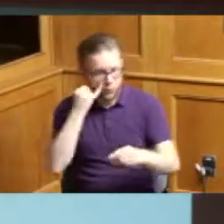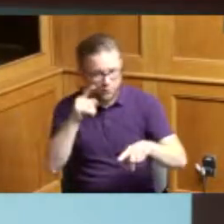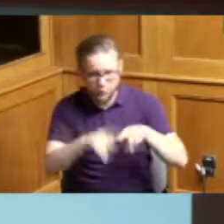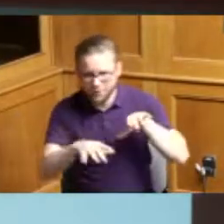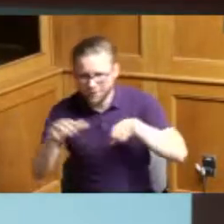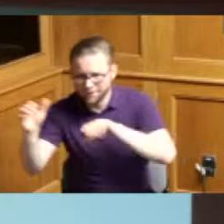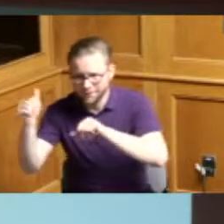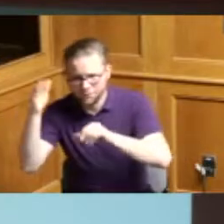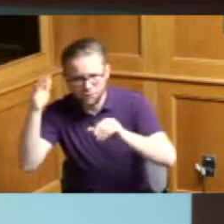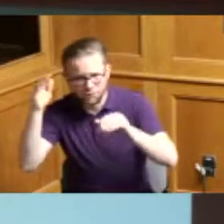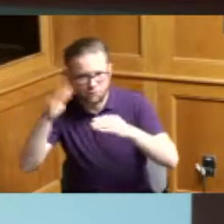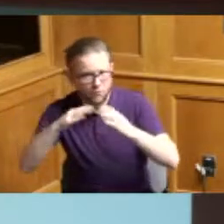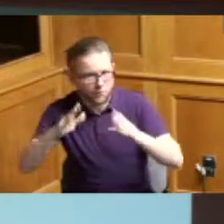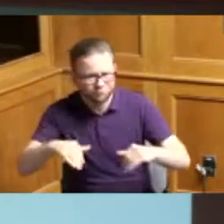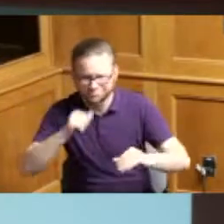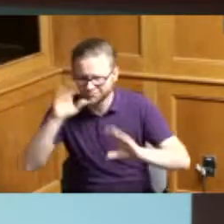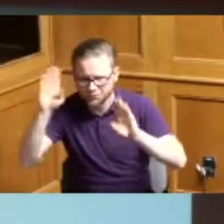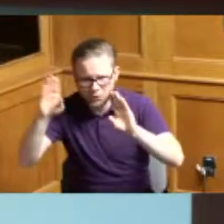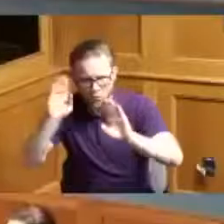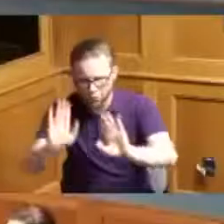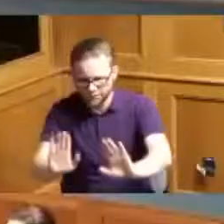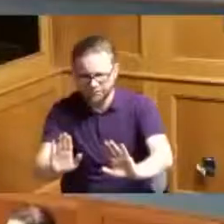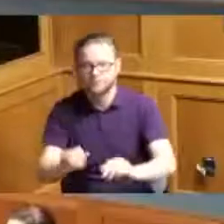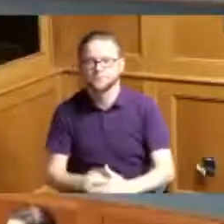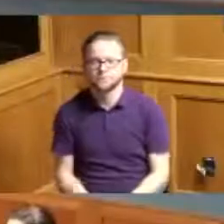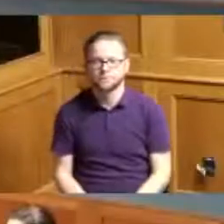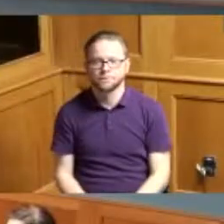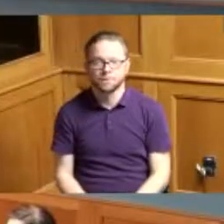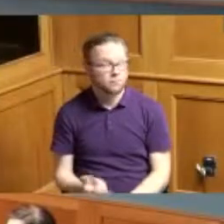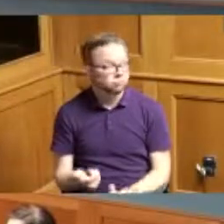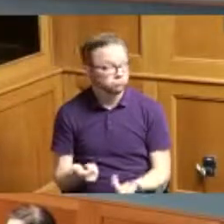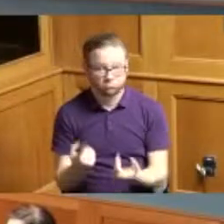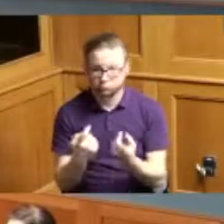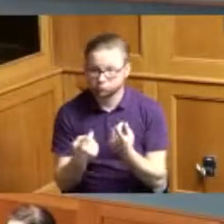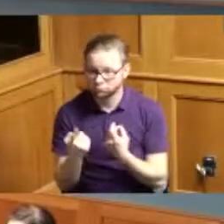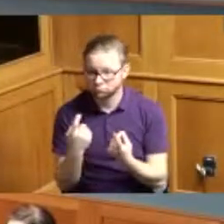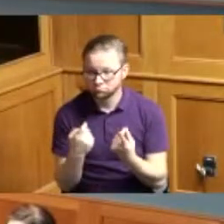I will stop there and answer any questions that you may have thank you so much Commissioner there